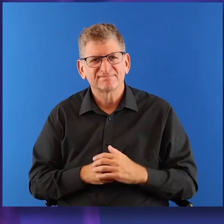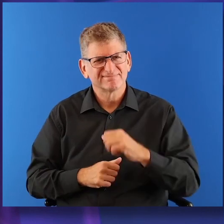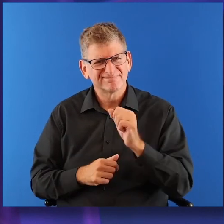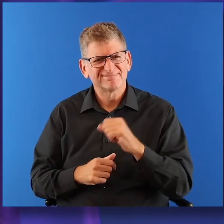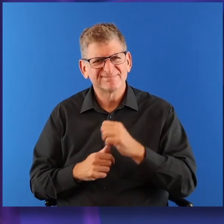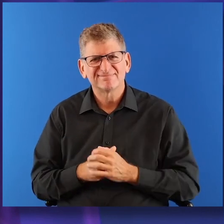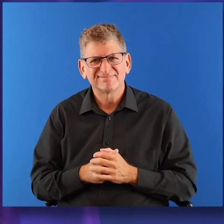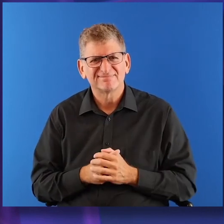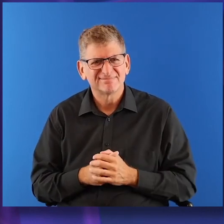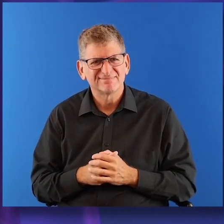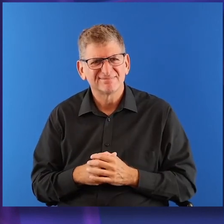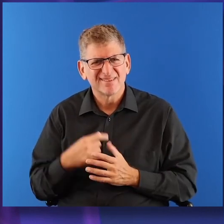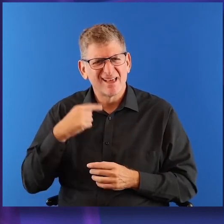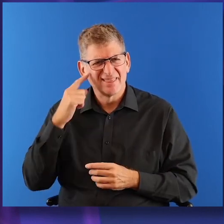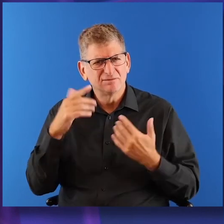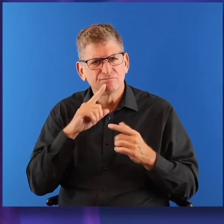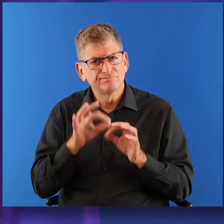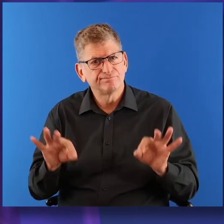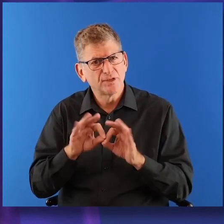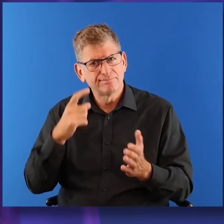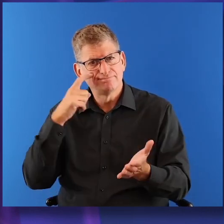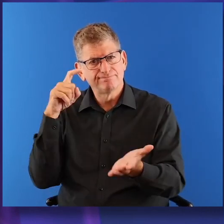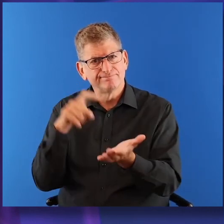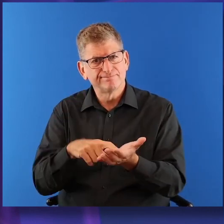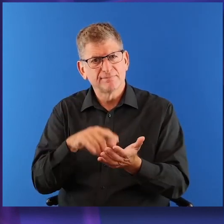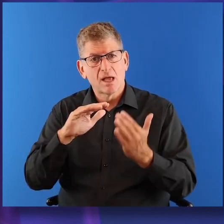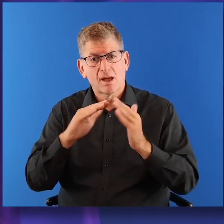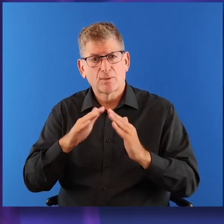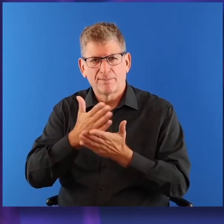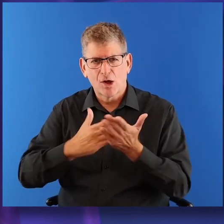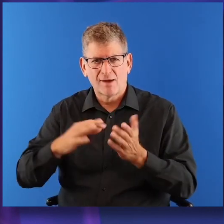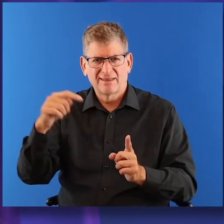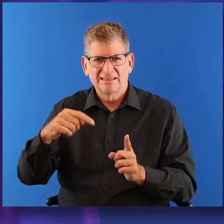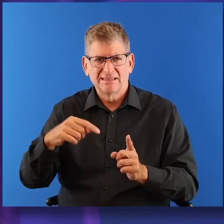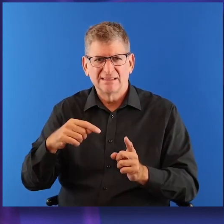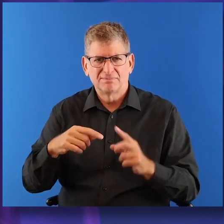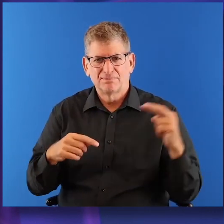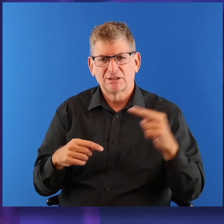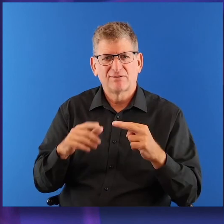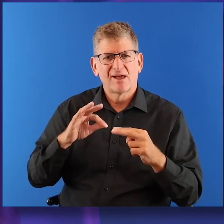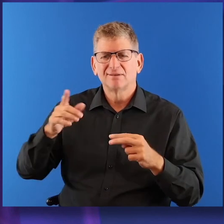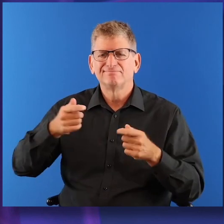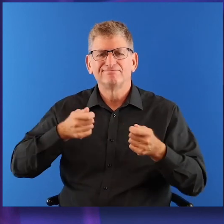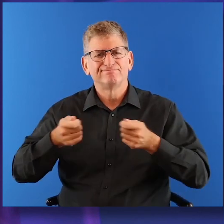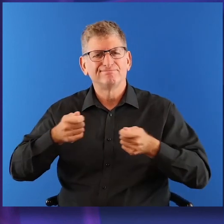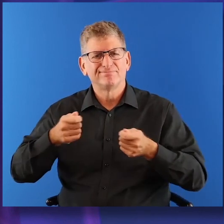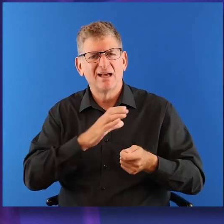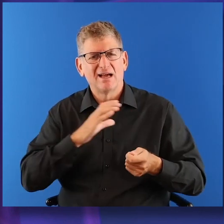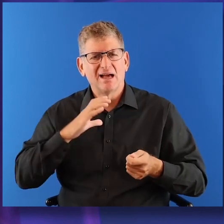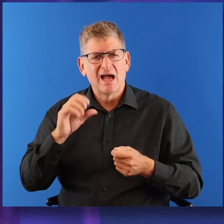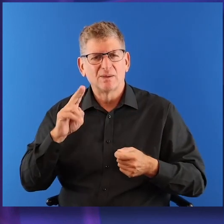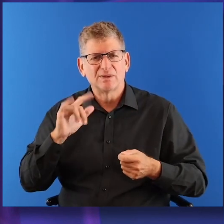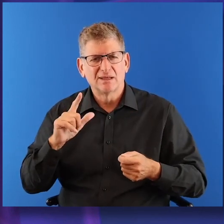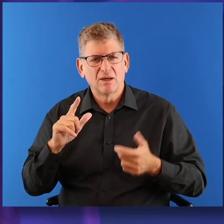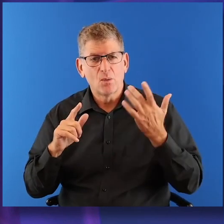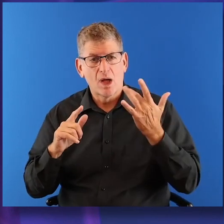is important to highlight that community aspect of this from the perspective of the governing council. Because the way that we set this up,